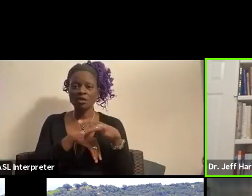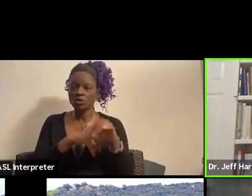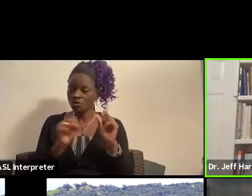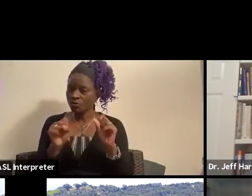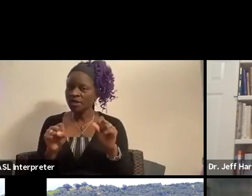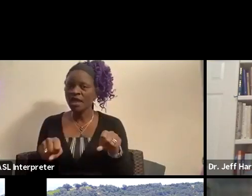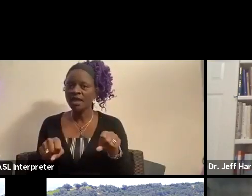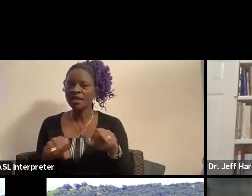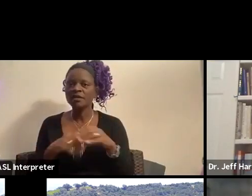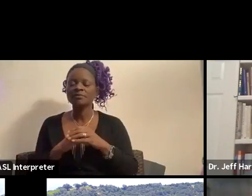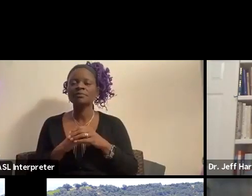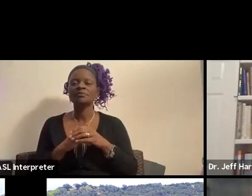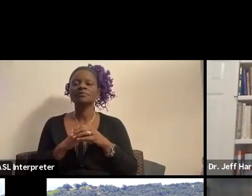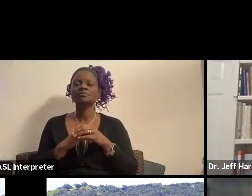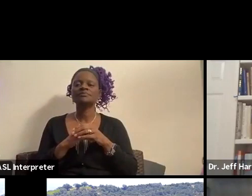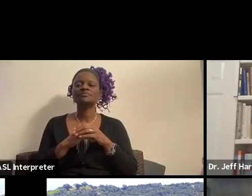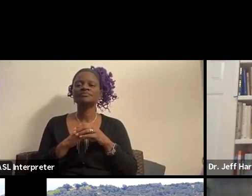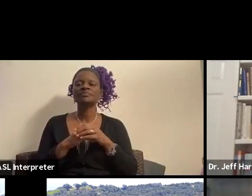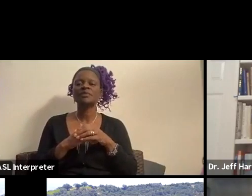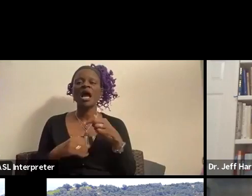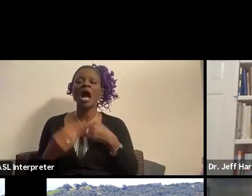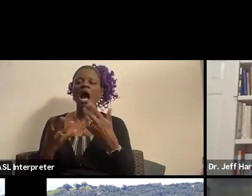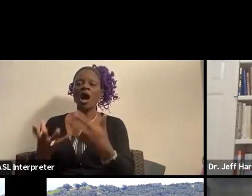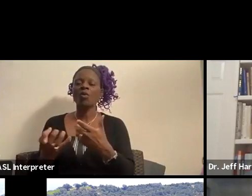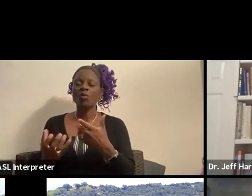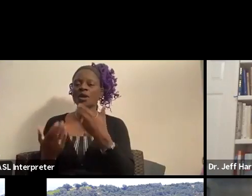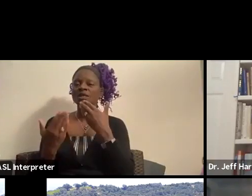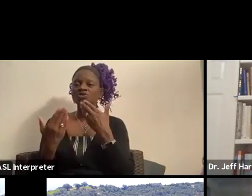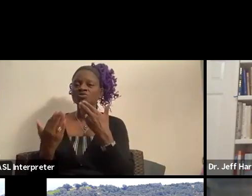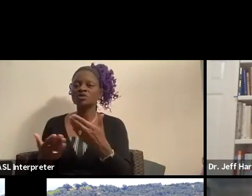I just wanted to thank Dr. Shindy and doctora Mase because they